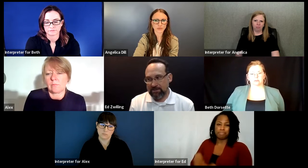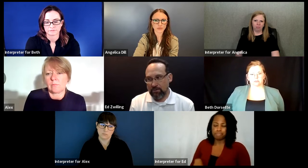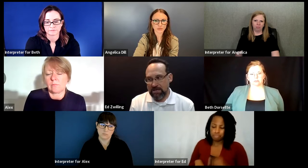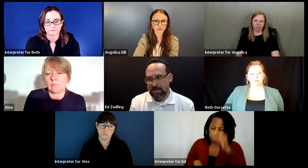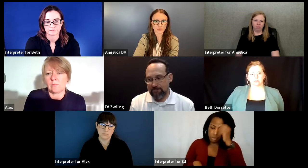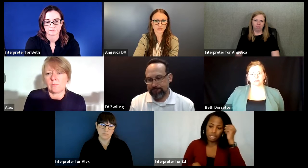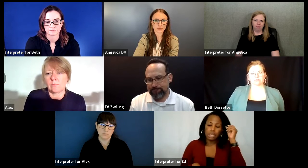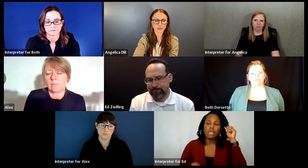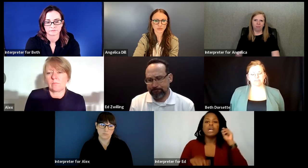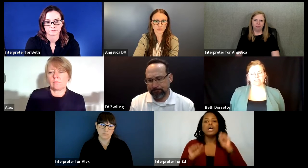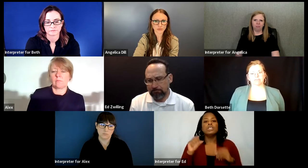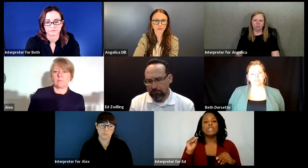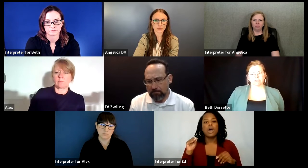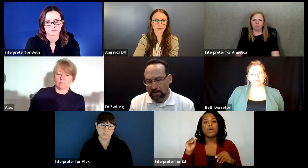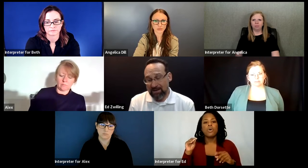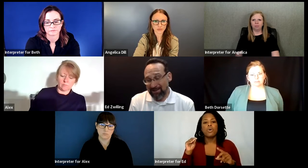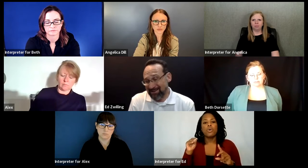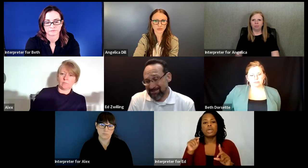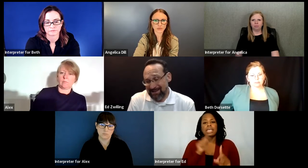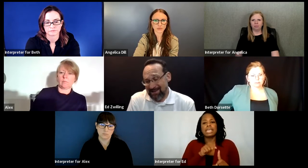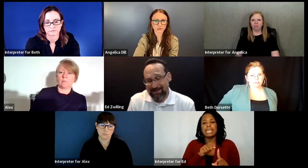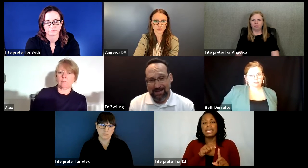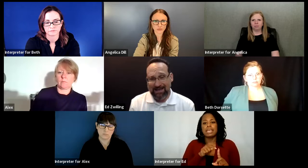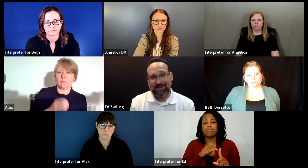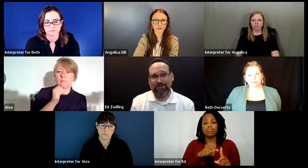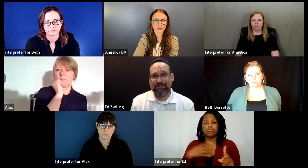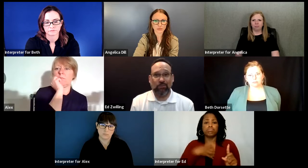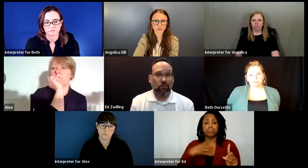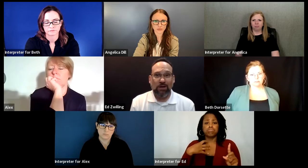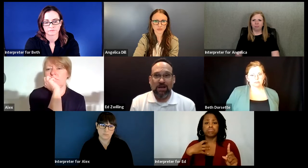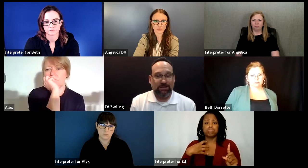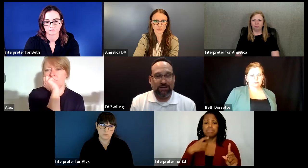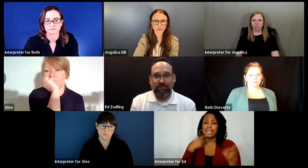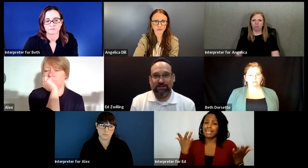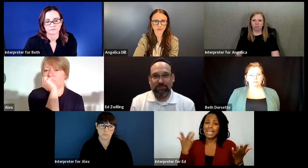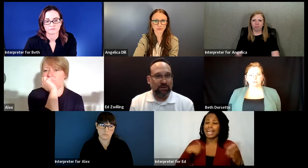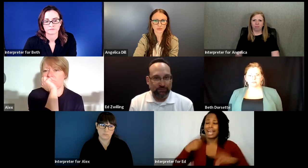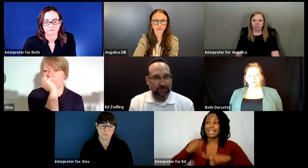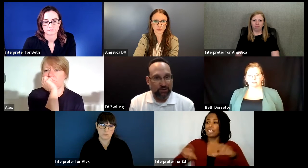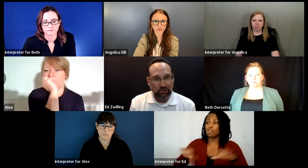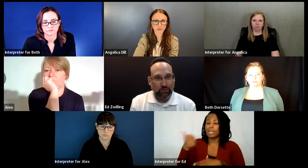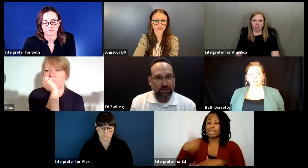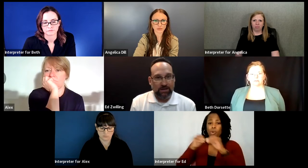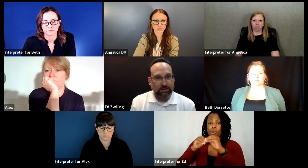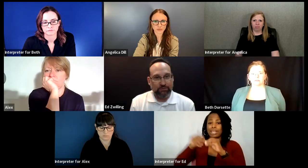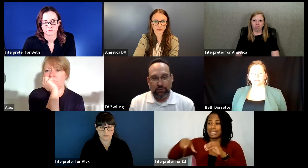So he complained and said, hey, I can't do this anymore. You have to find something else for me to do.